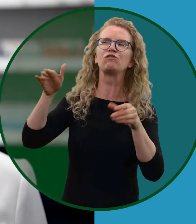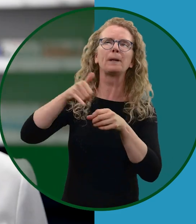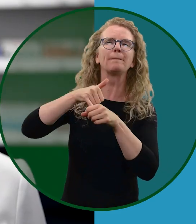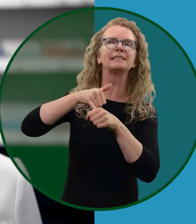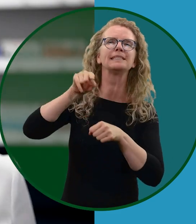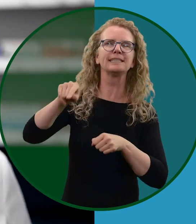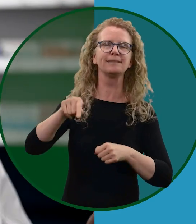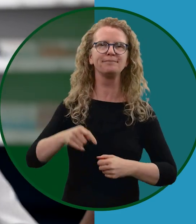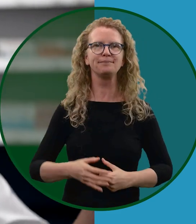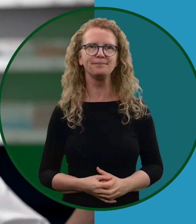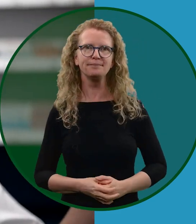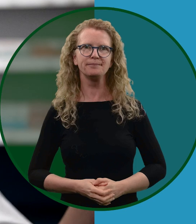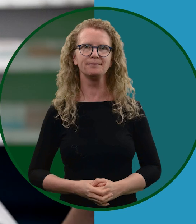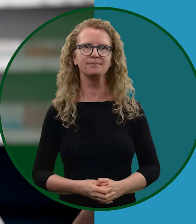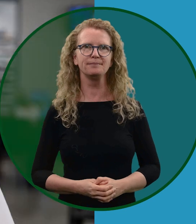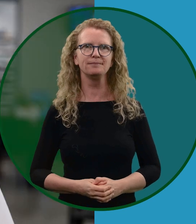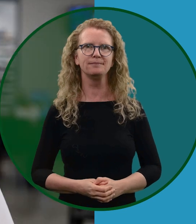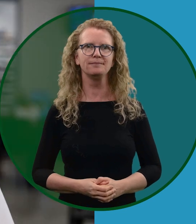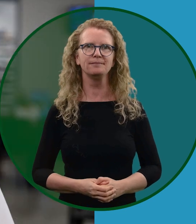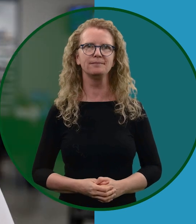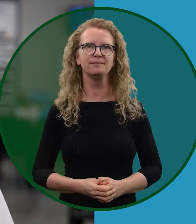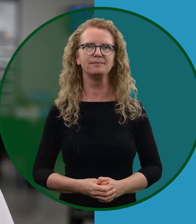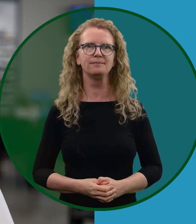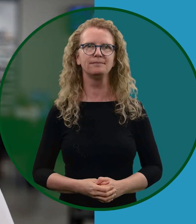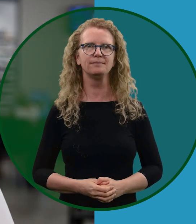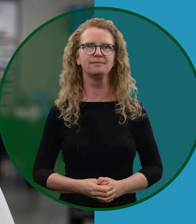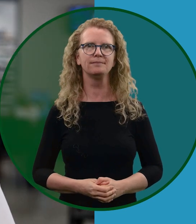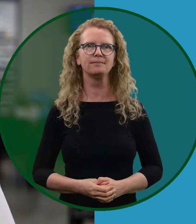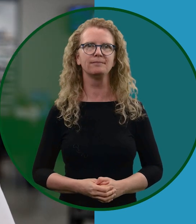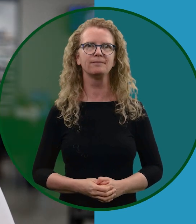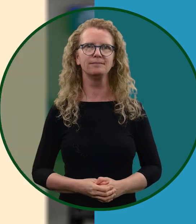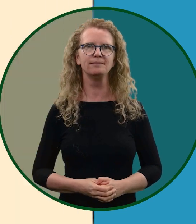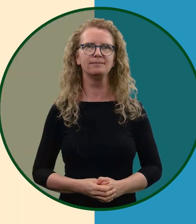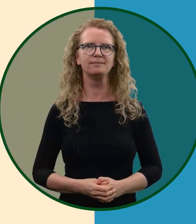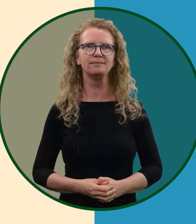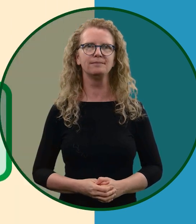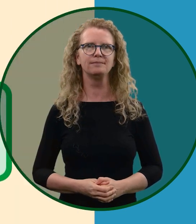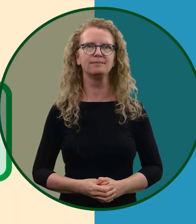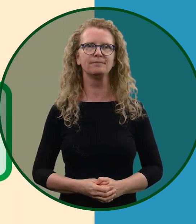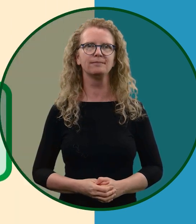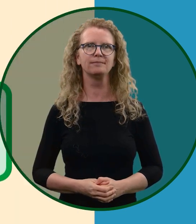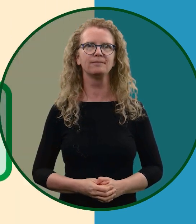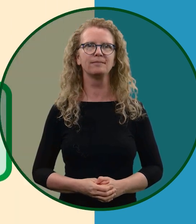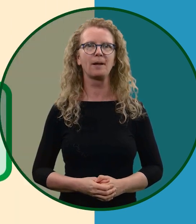that don't have this brand price premium. These are known as generic medications. Do I need to do anything to get the cheaper price?